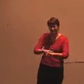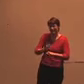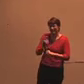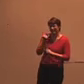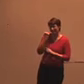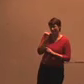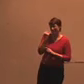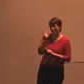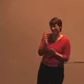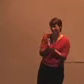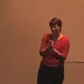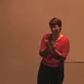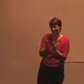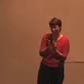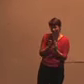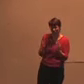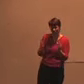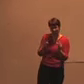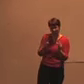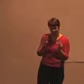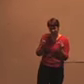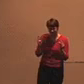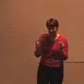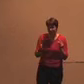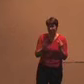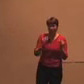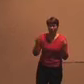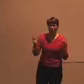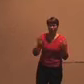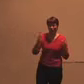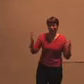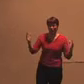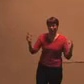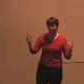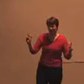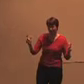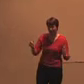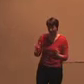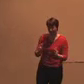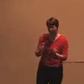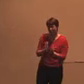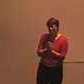is growing to a library, then bookshelves are coming outside.